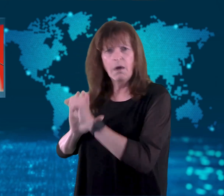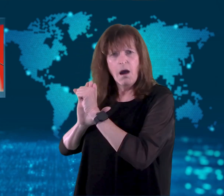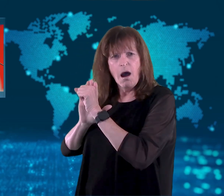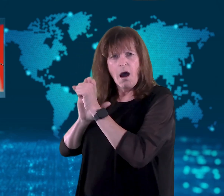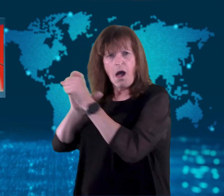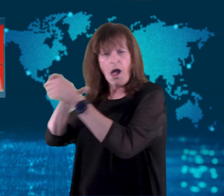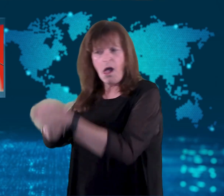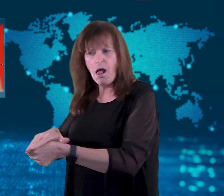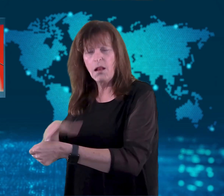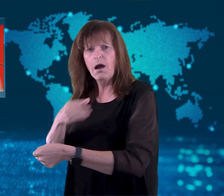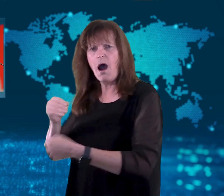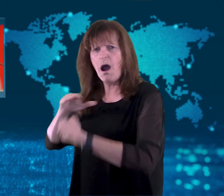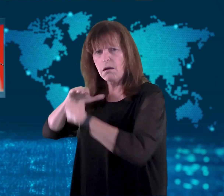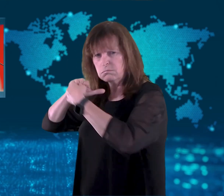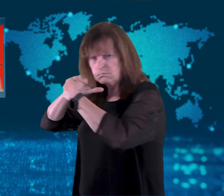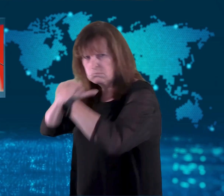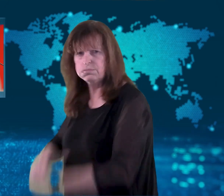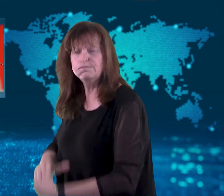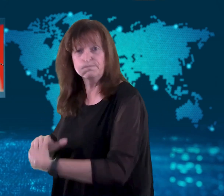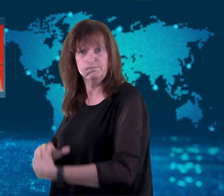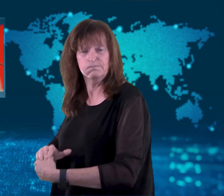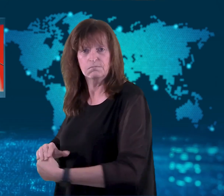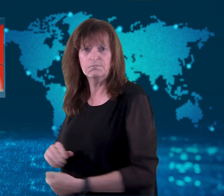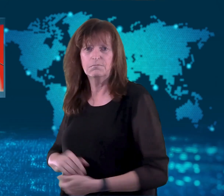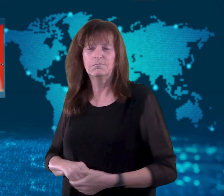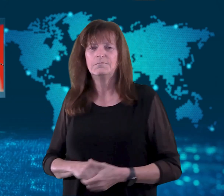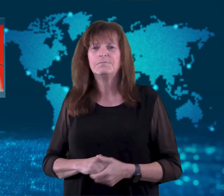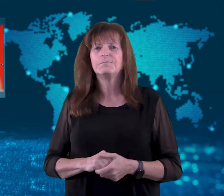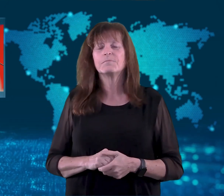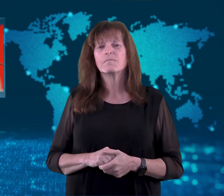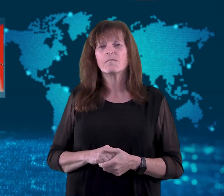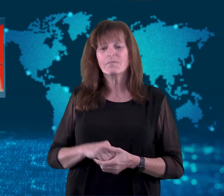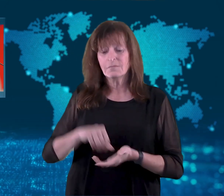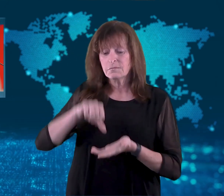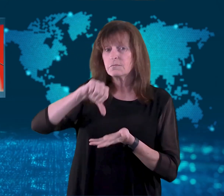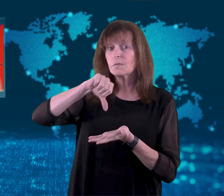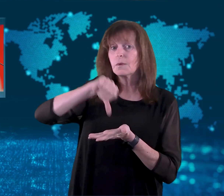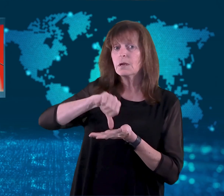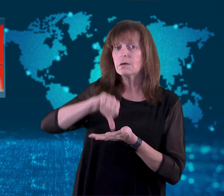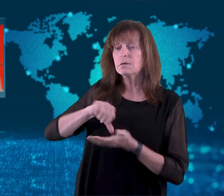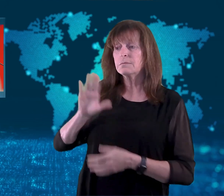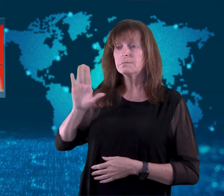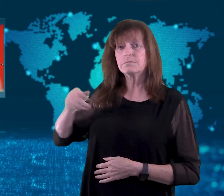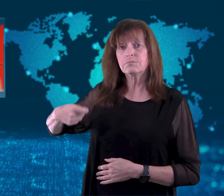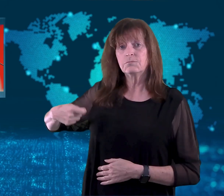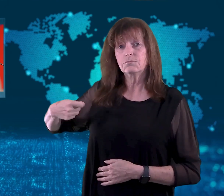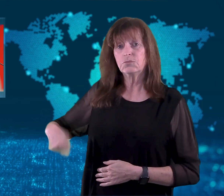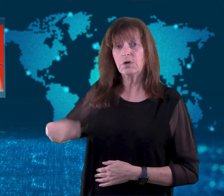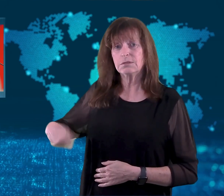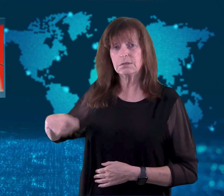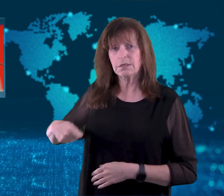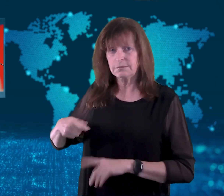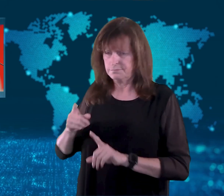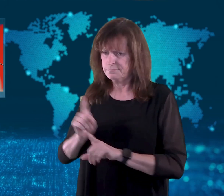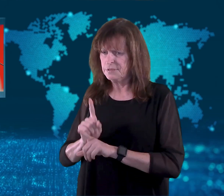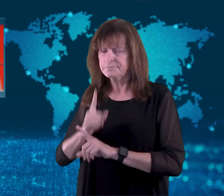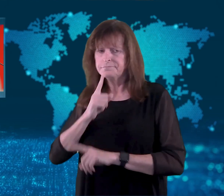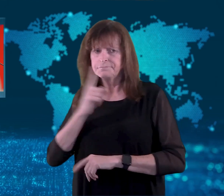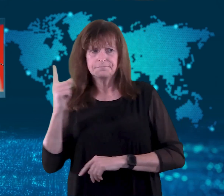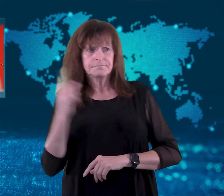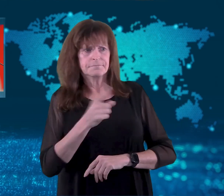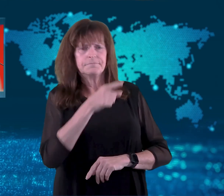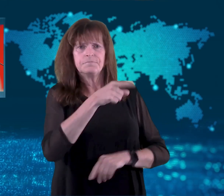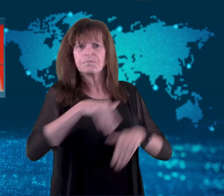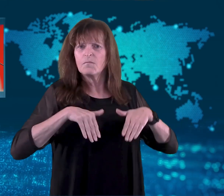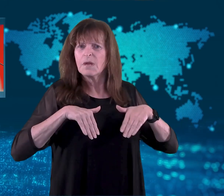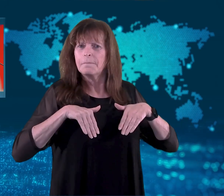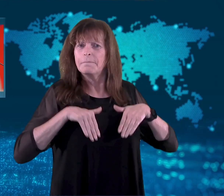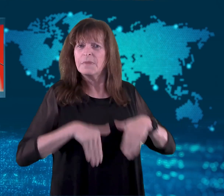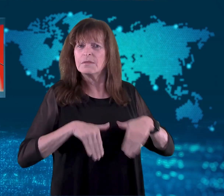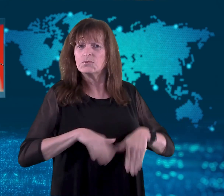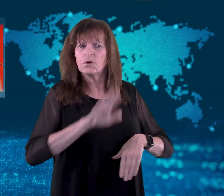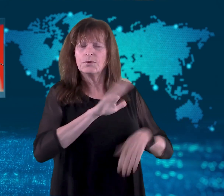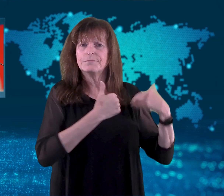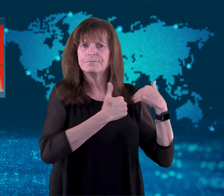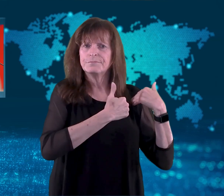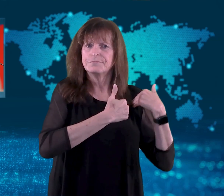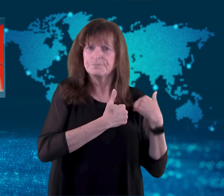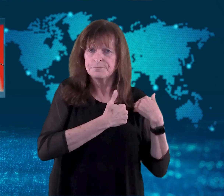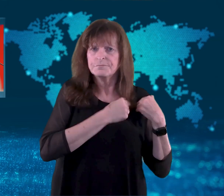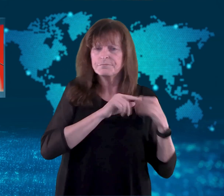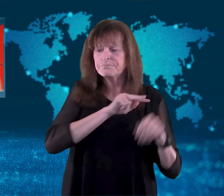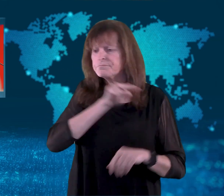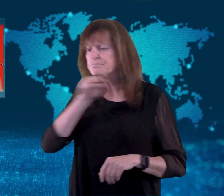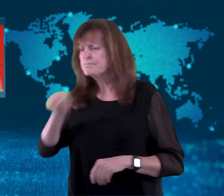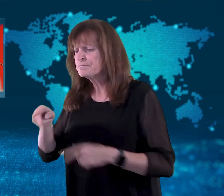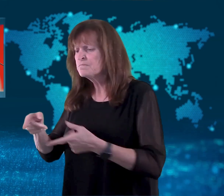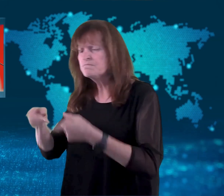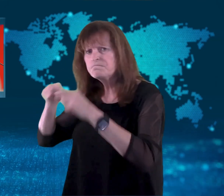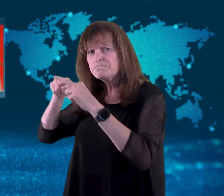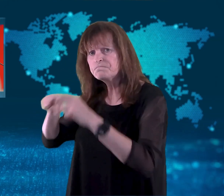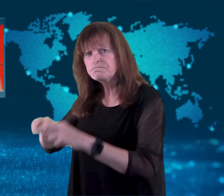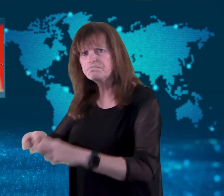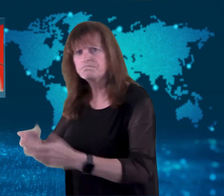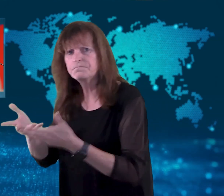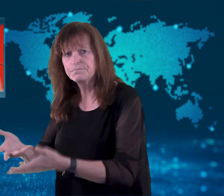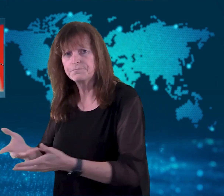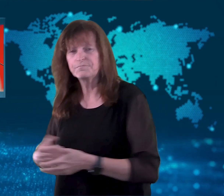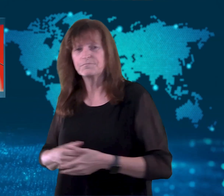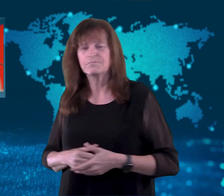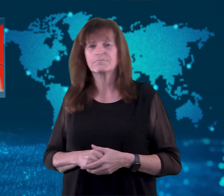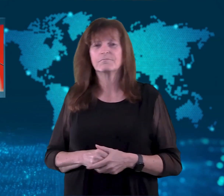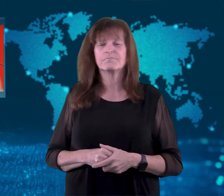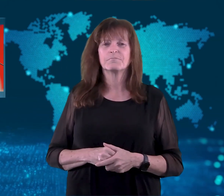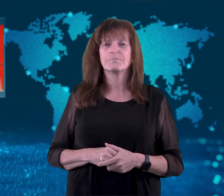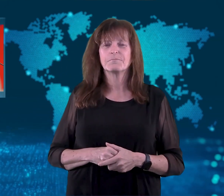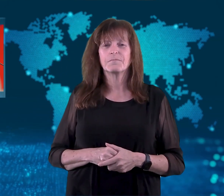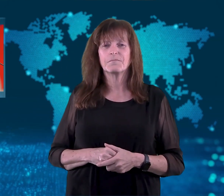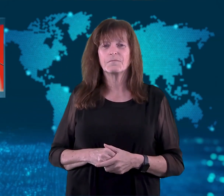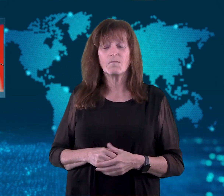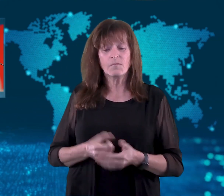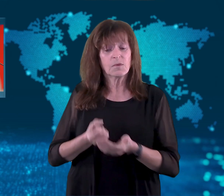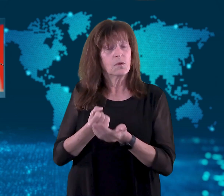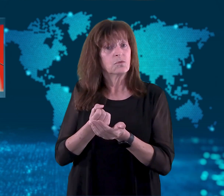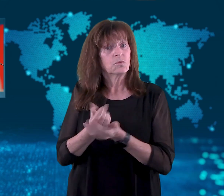the circumstances suspicious and demanded an investigation.